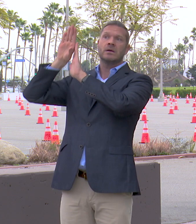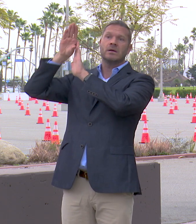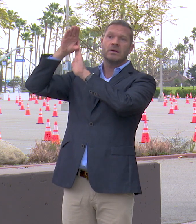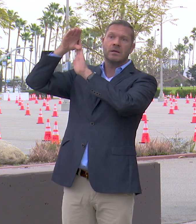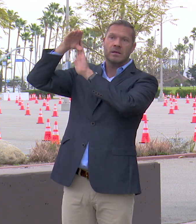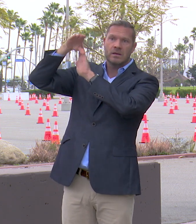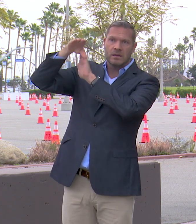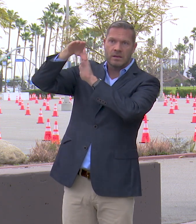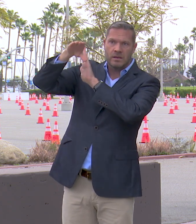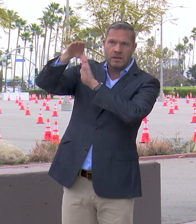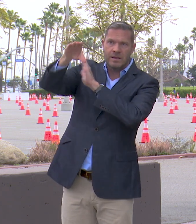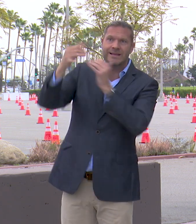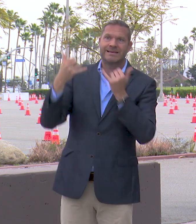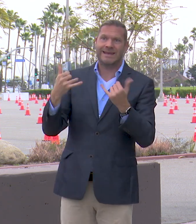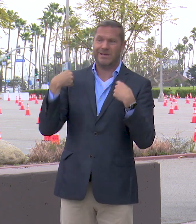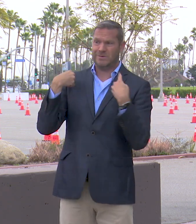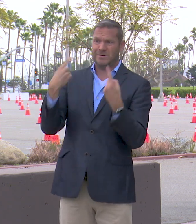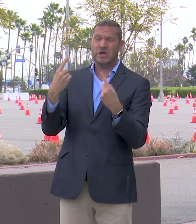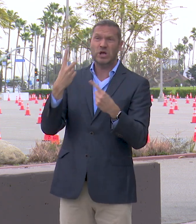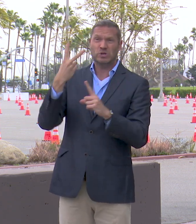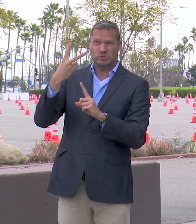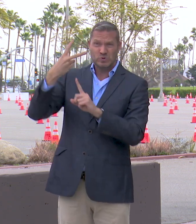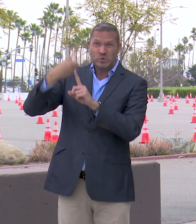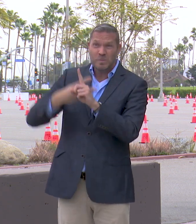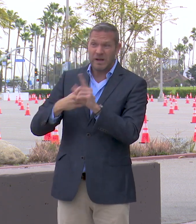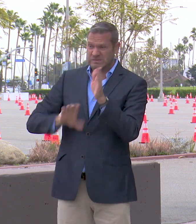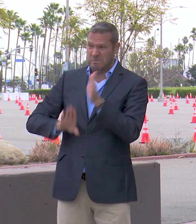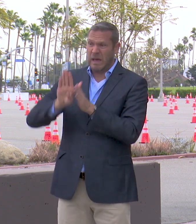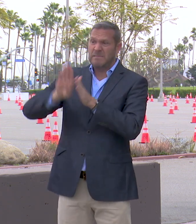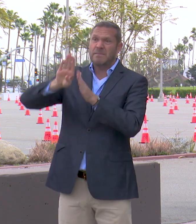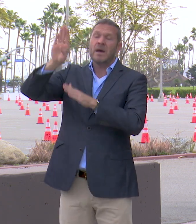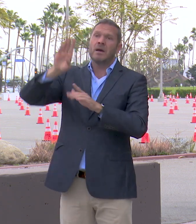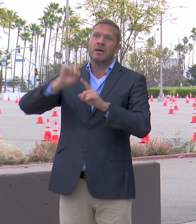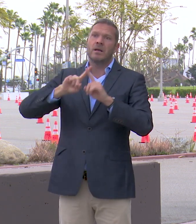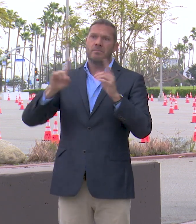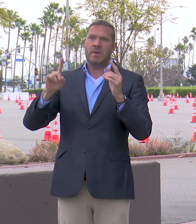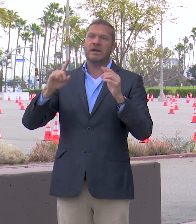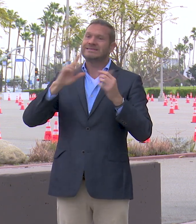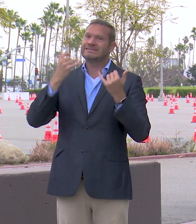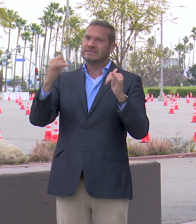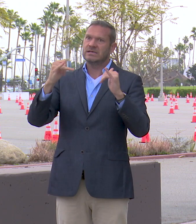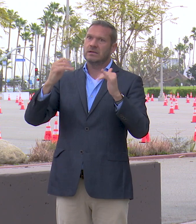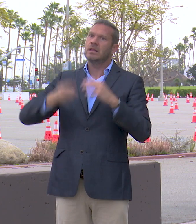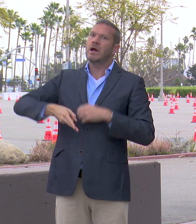While we are plateauing at a very high rate.